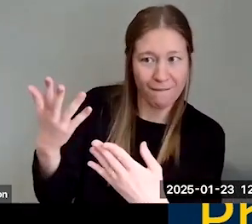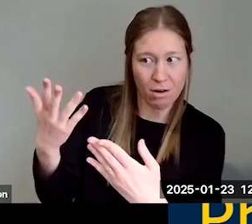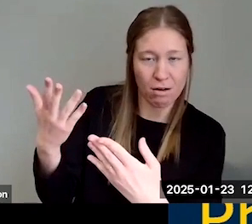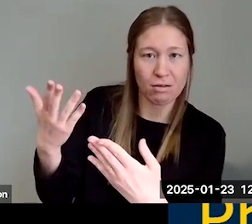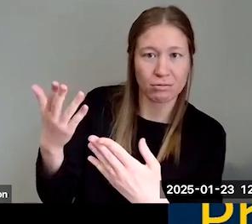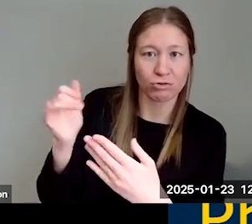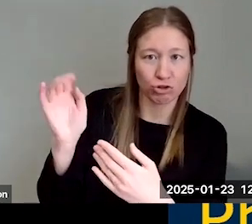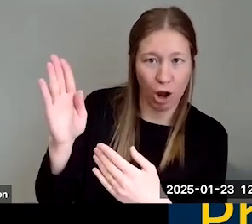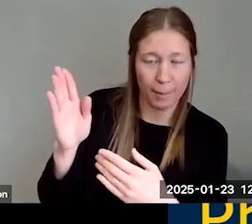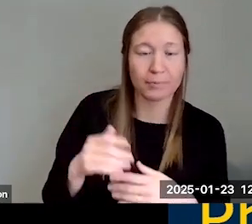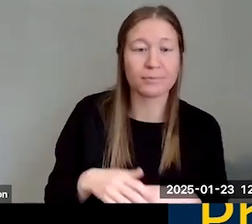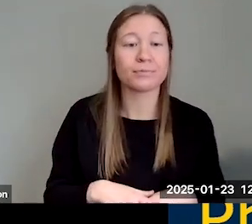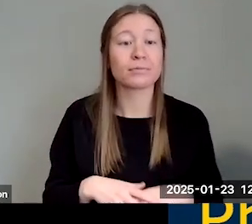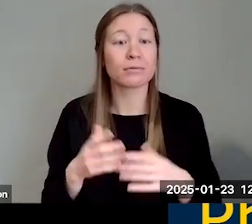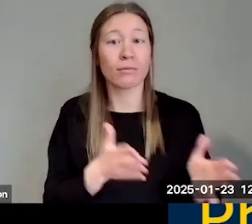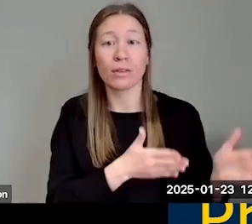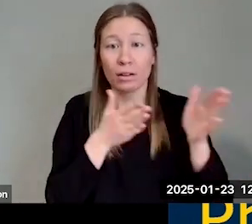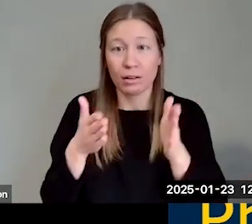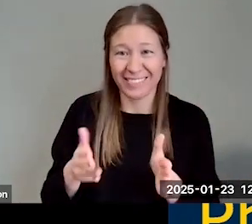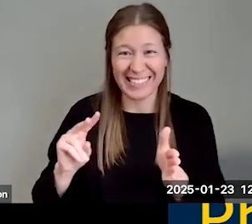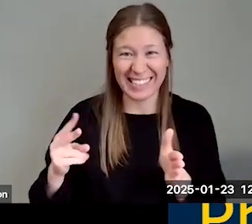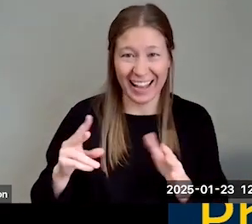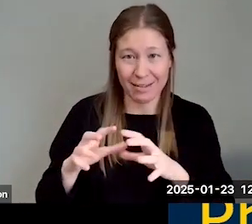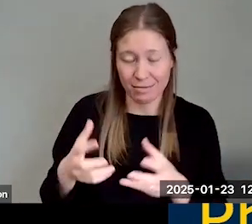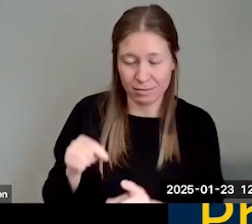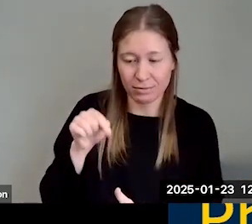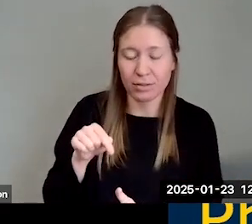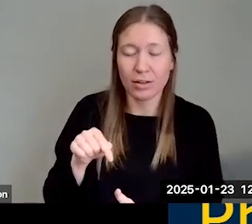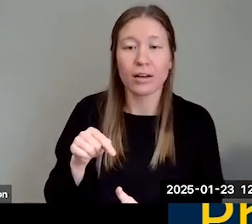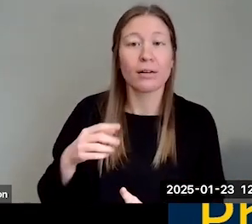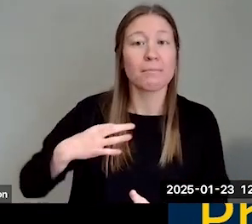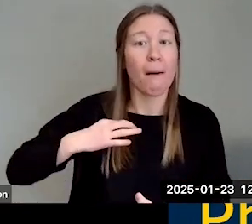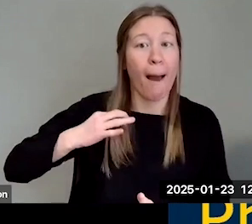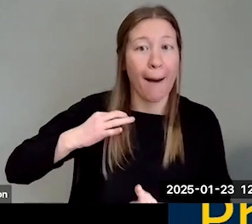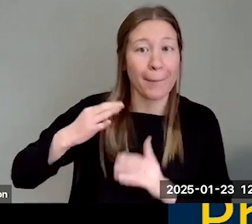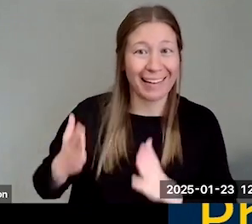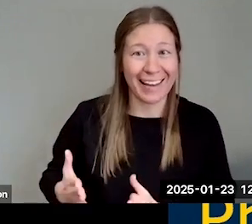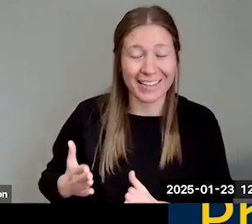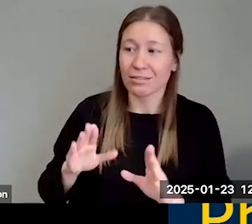Post-offer, at the second stage after an applicant is given a conditional job offer,